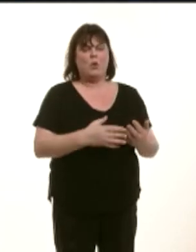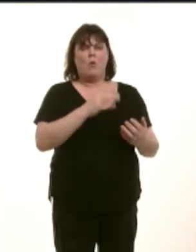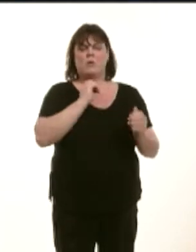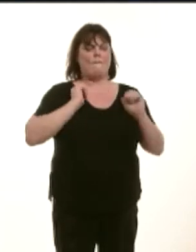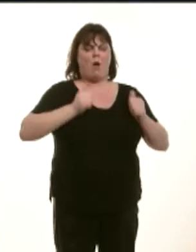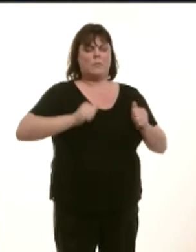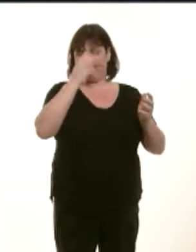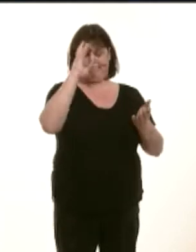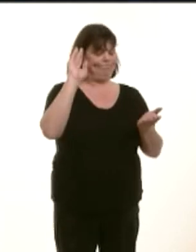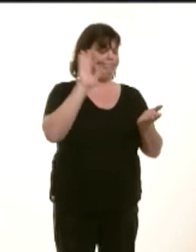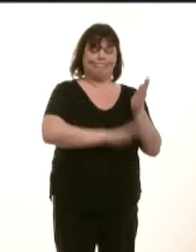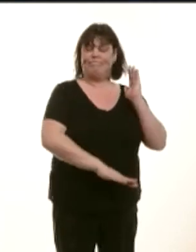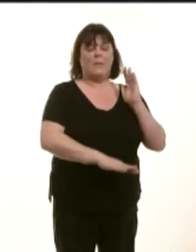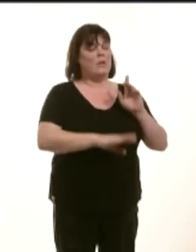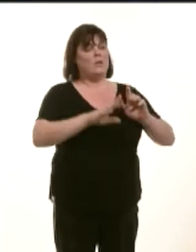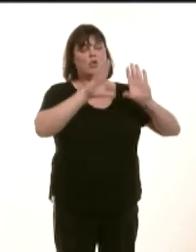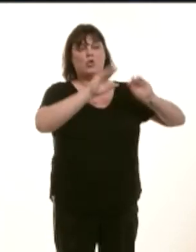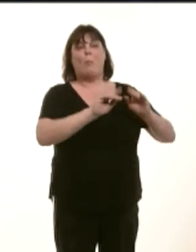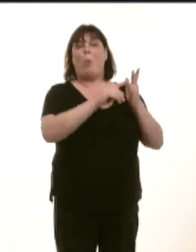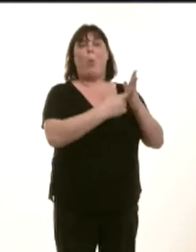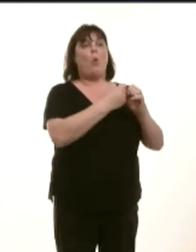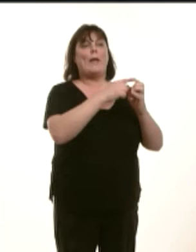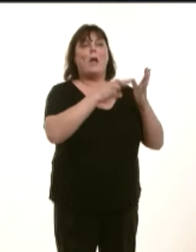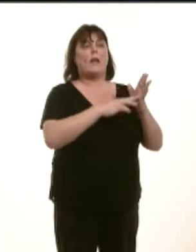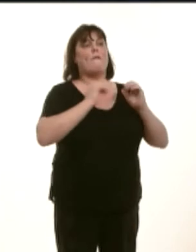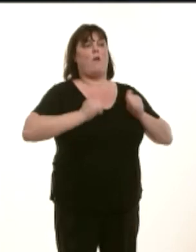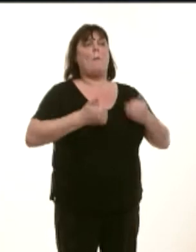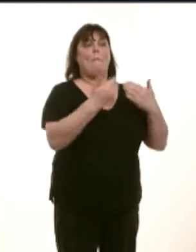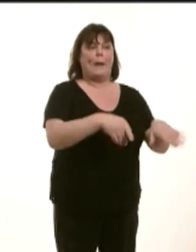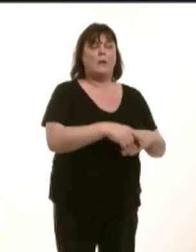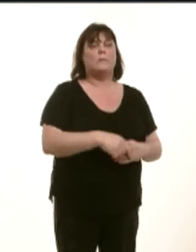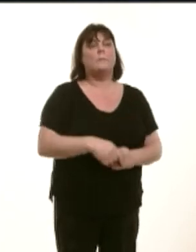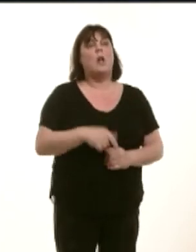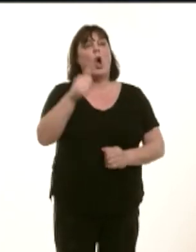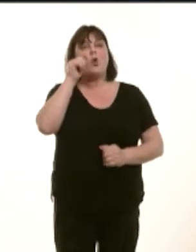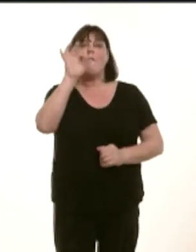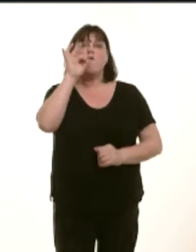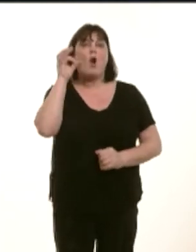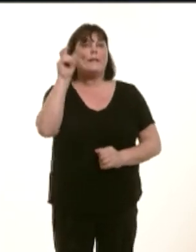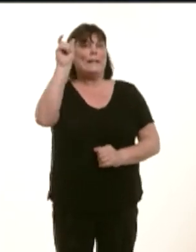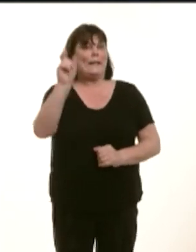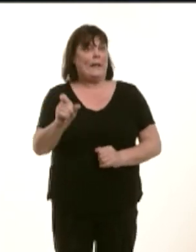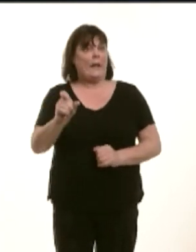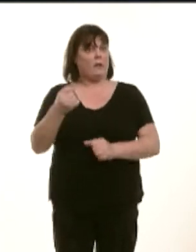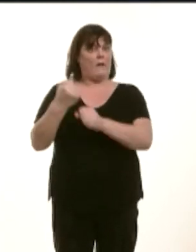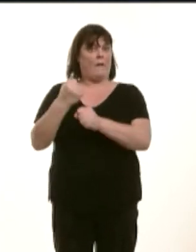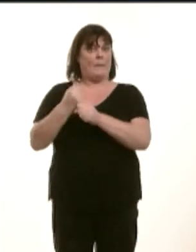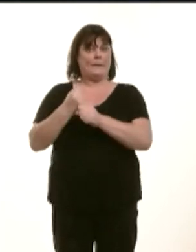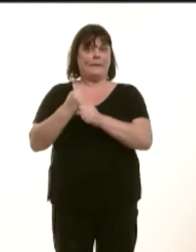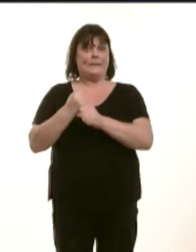France in supporting the organic dairy sector has been to encourage the education and health